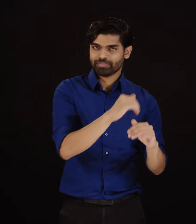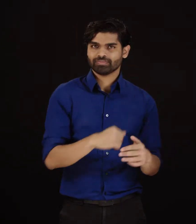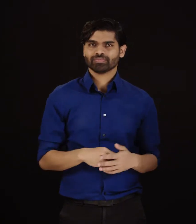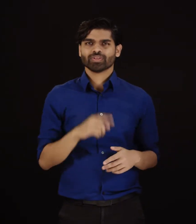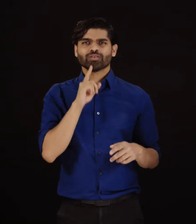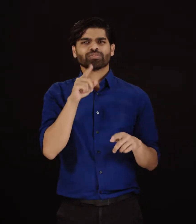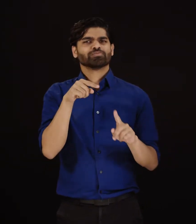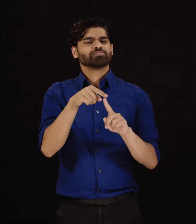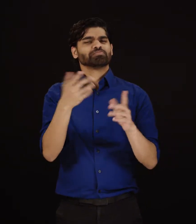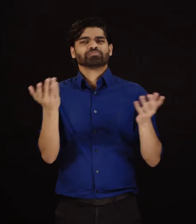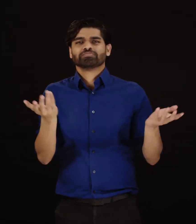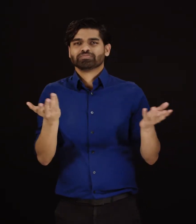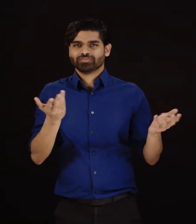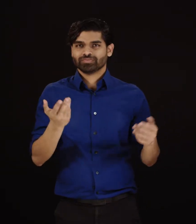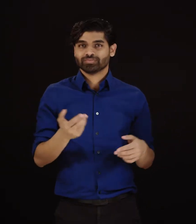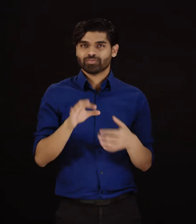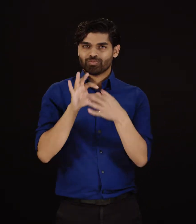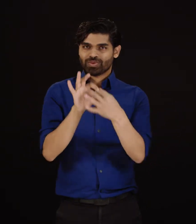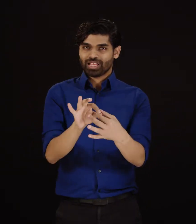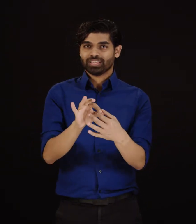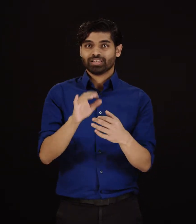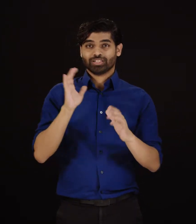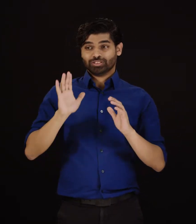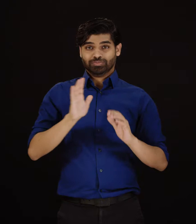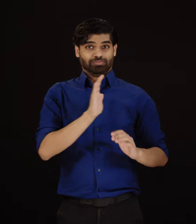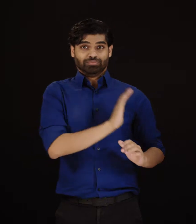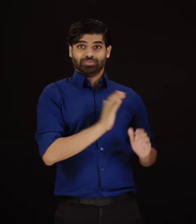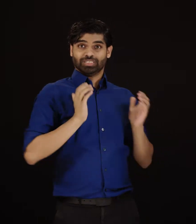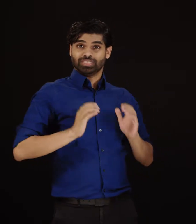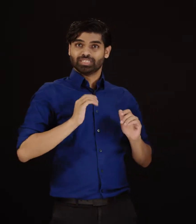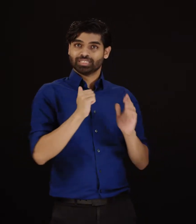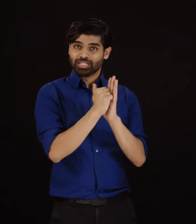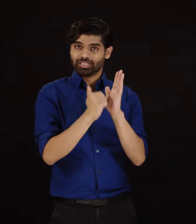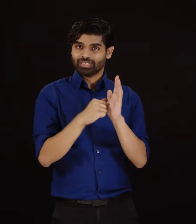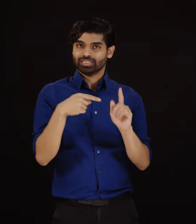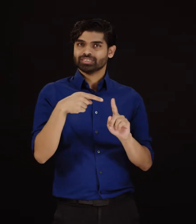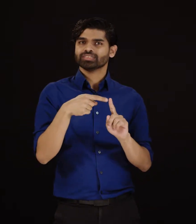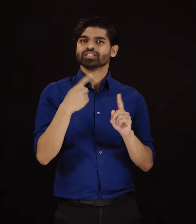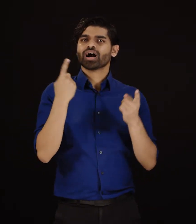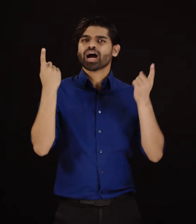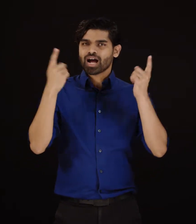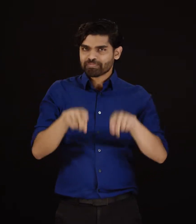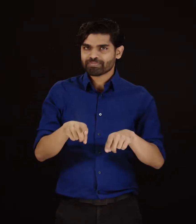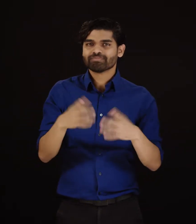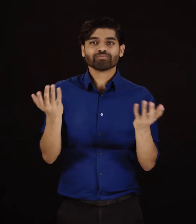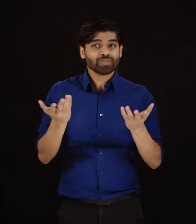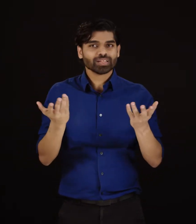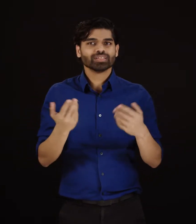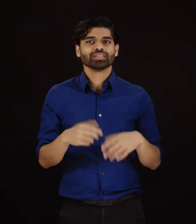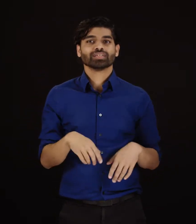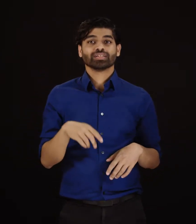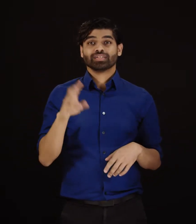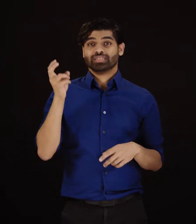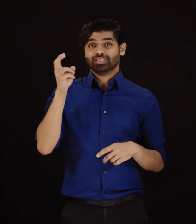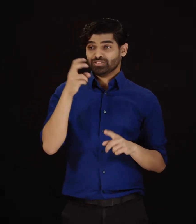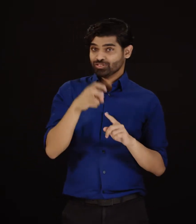customer’s account when they exceed the established limit for roaming charges in their monthly plan, travel pack, or other